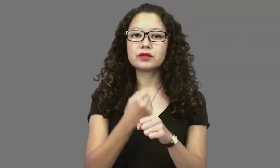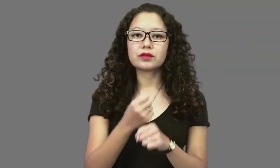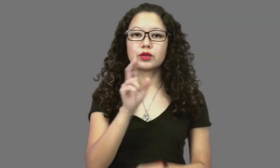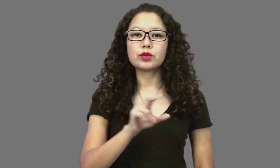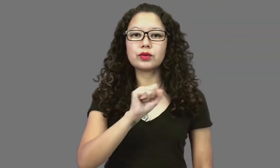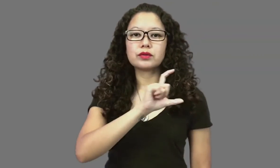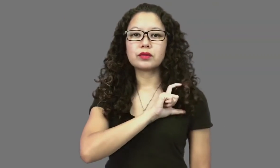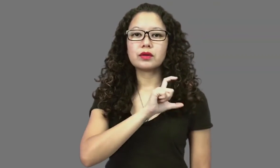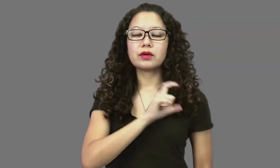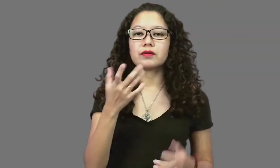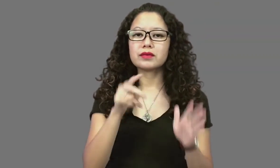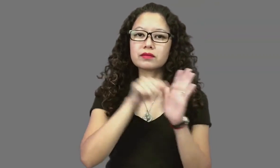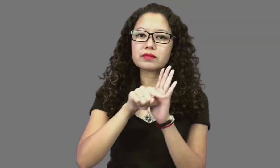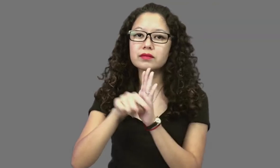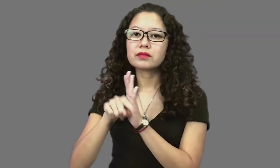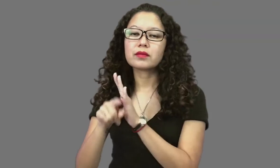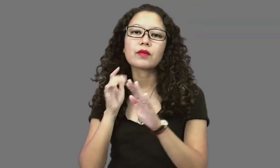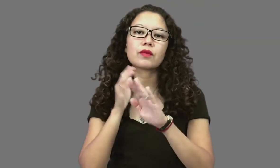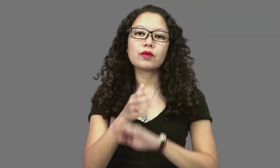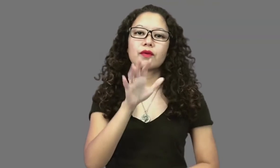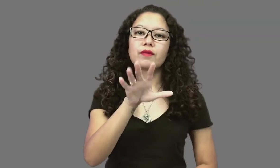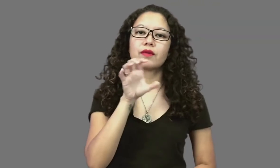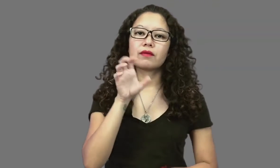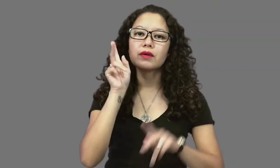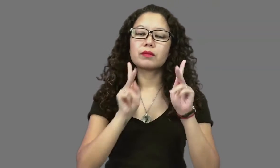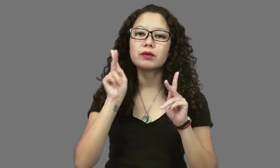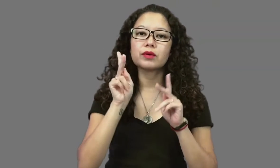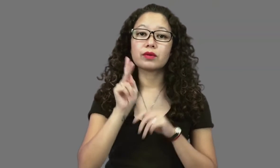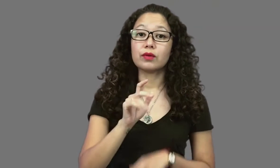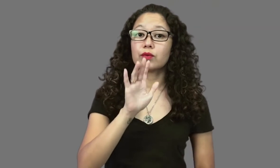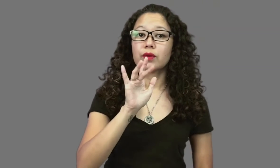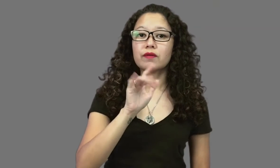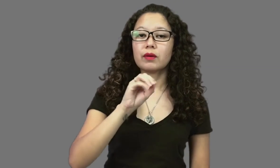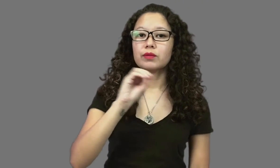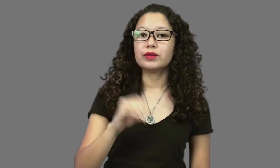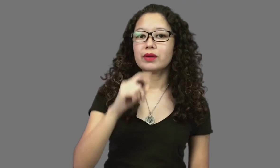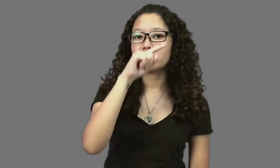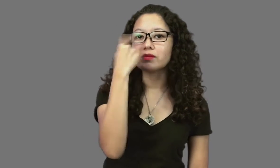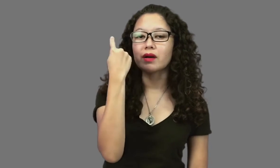the American police have already killed more than 500 people. Of those, 25% have been Black,